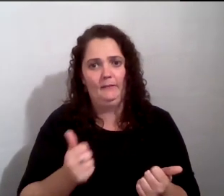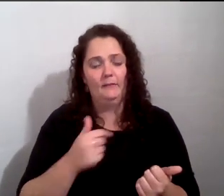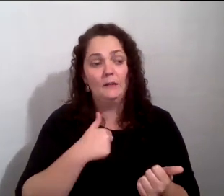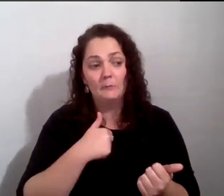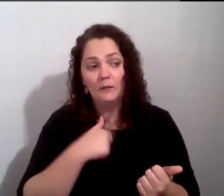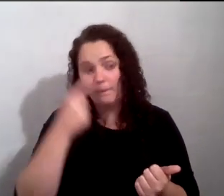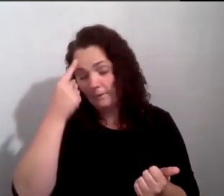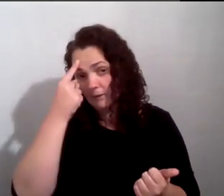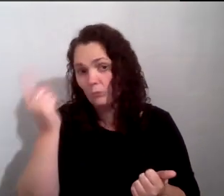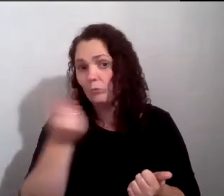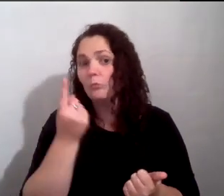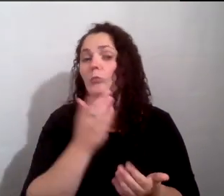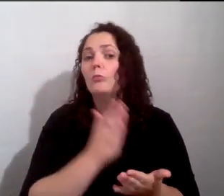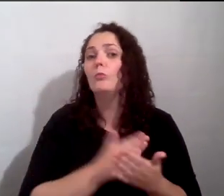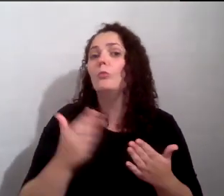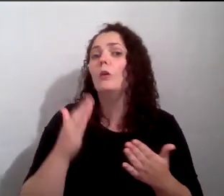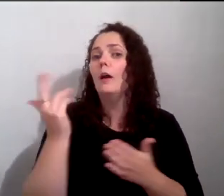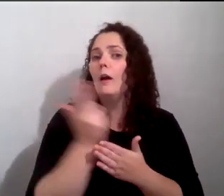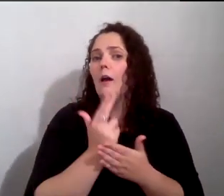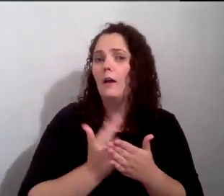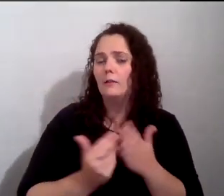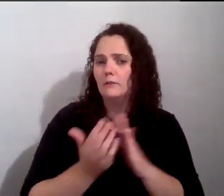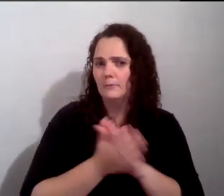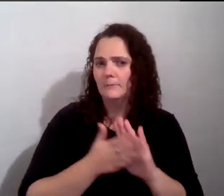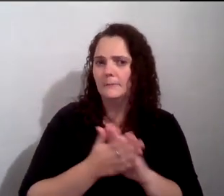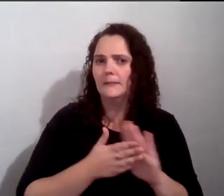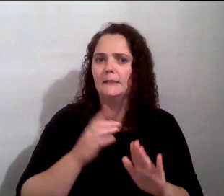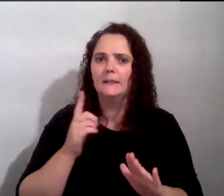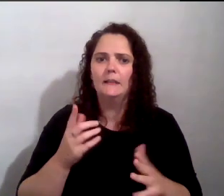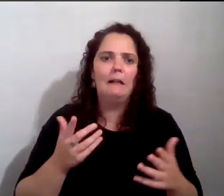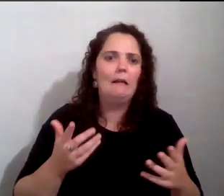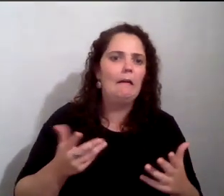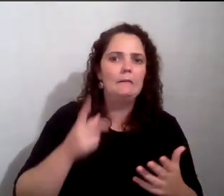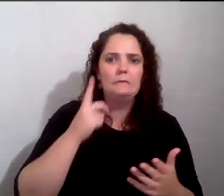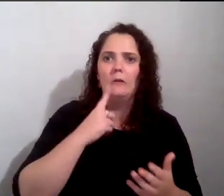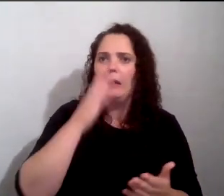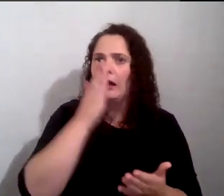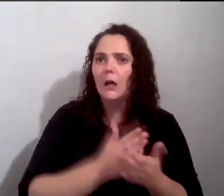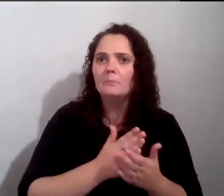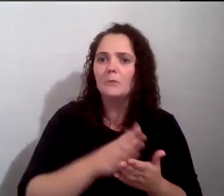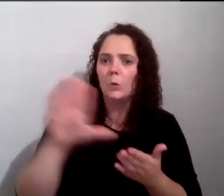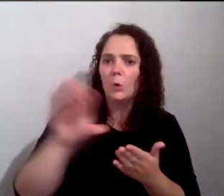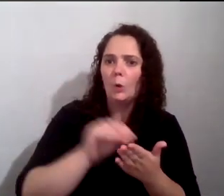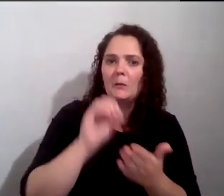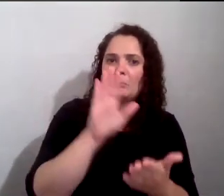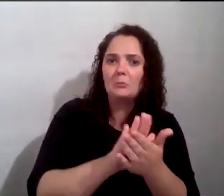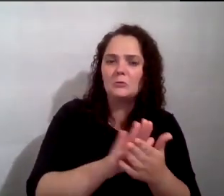faithful attempt to put on a canvas what is in front of him, but one who tries to create something which is a living thing